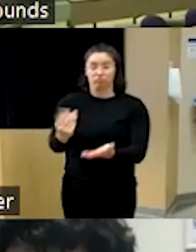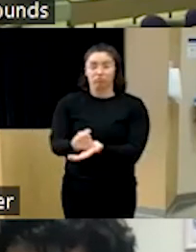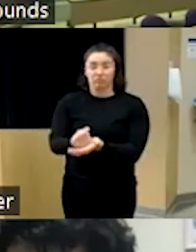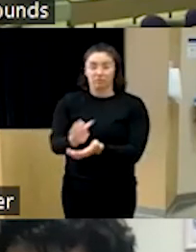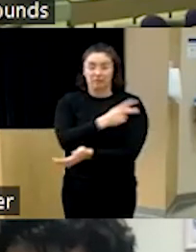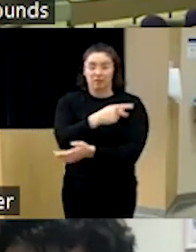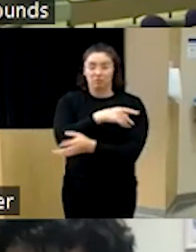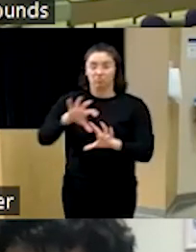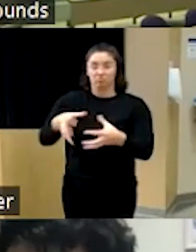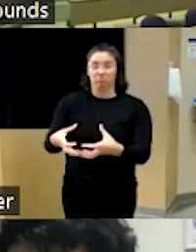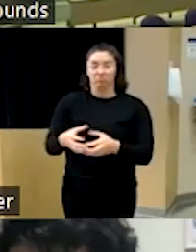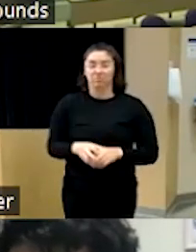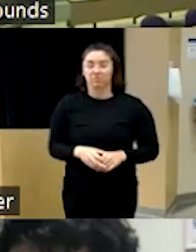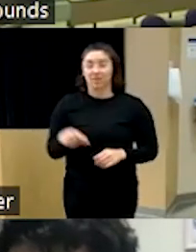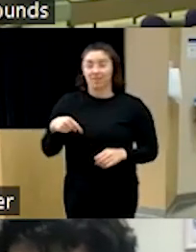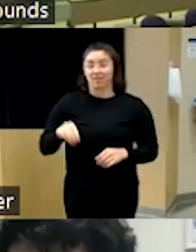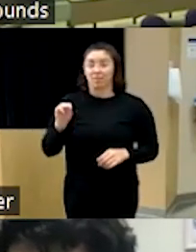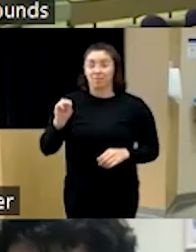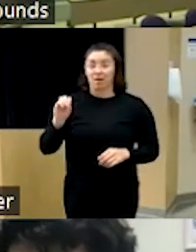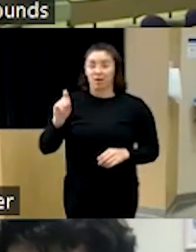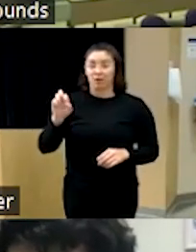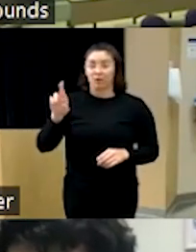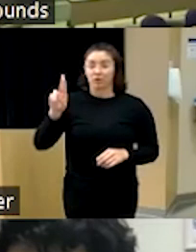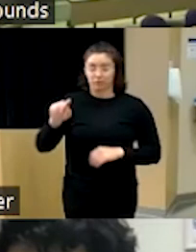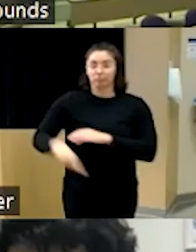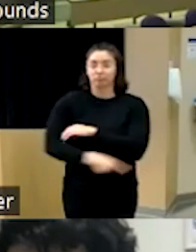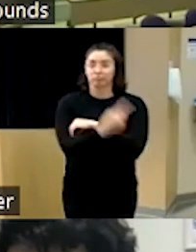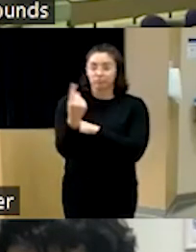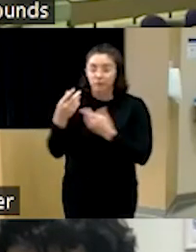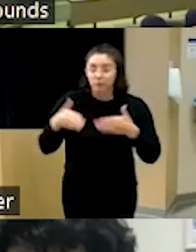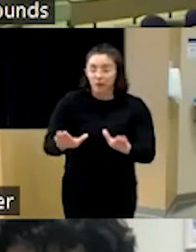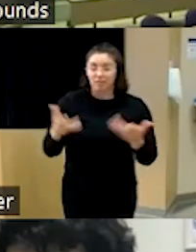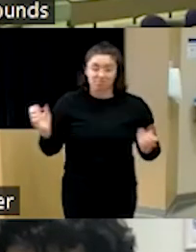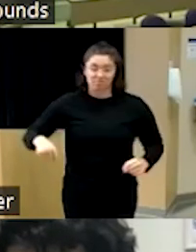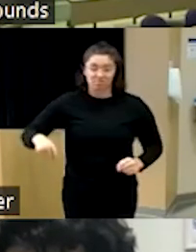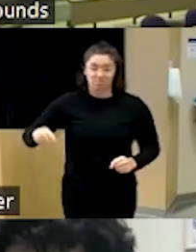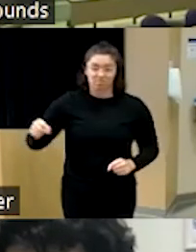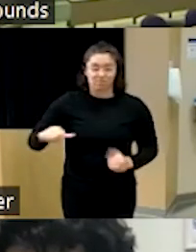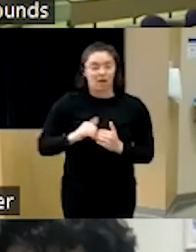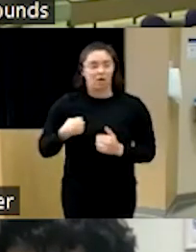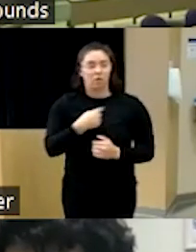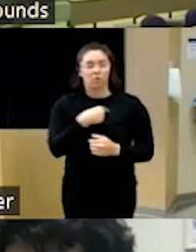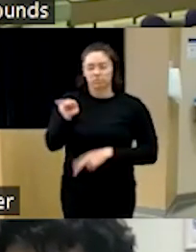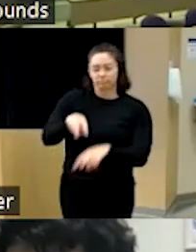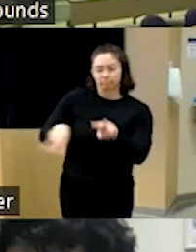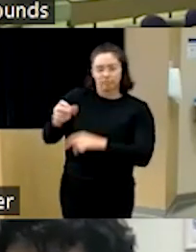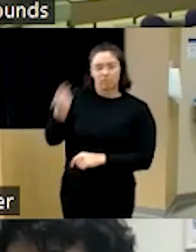whether I would say this is the modern way but um it's it's how how we understand diseases nowadays